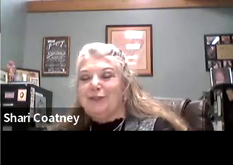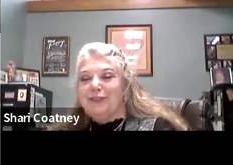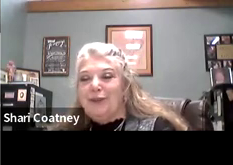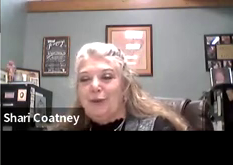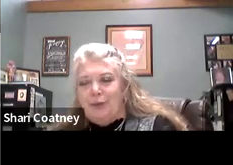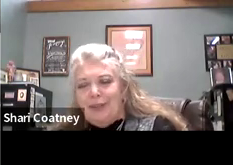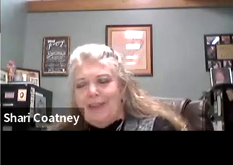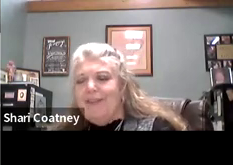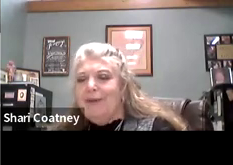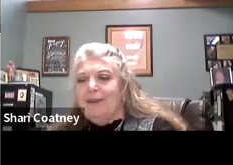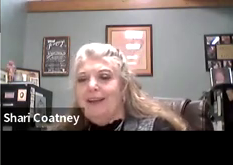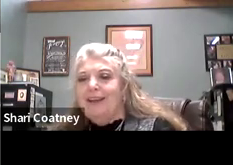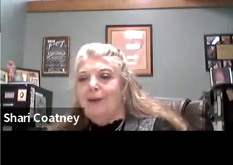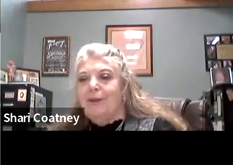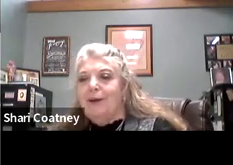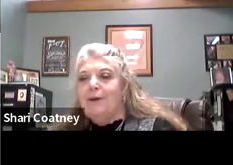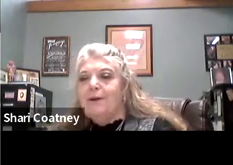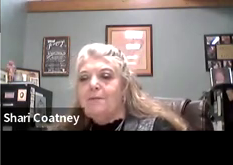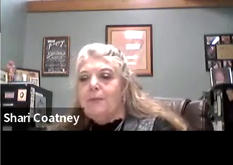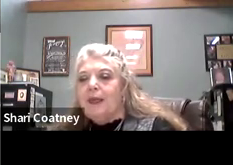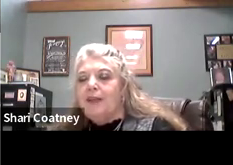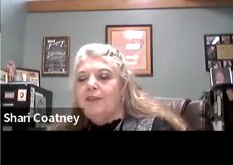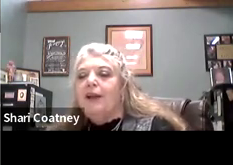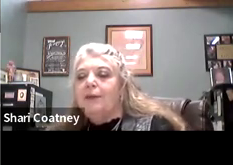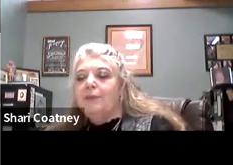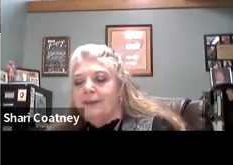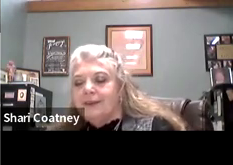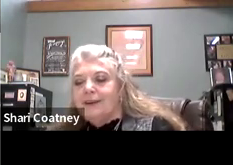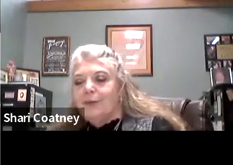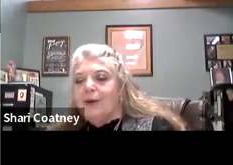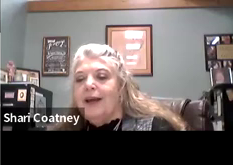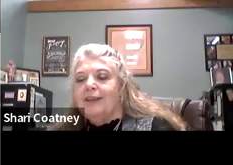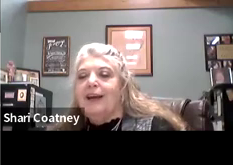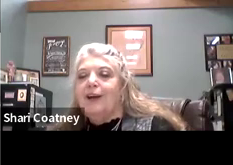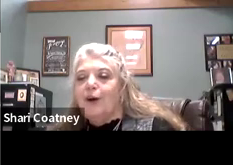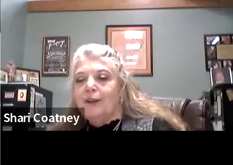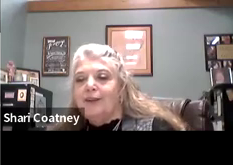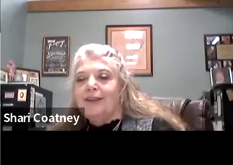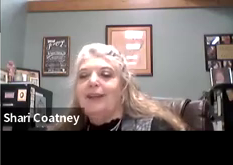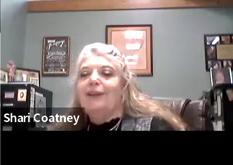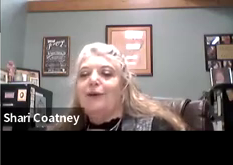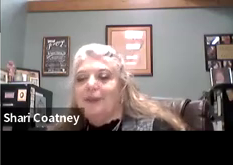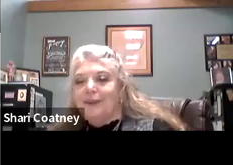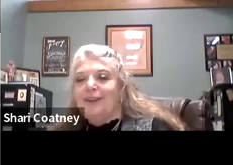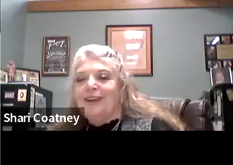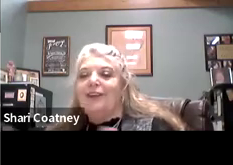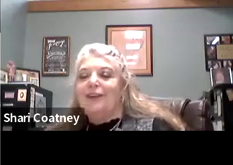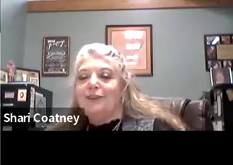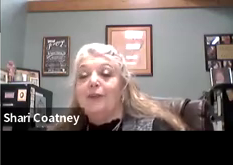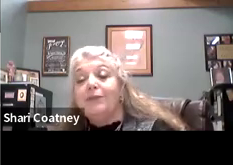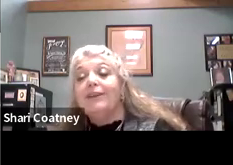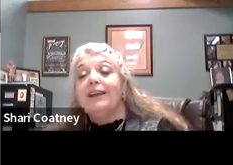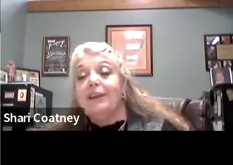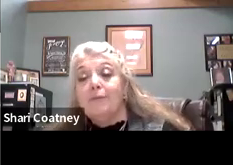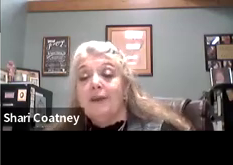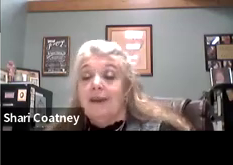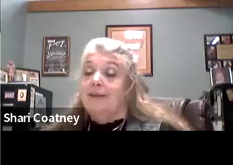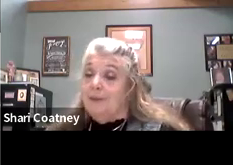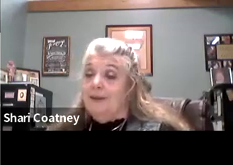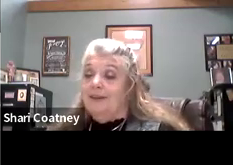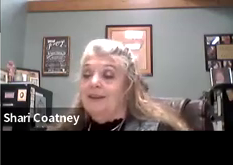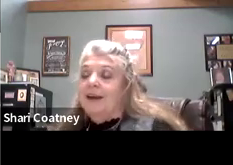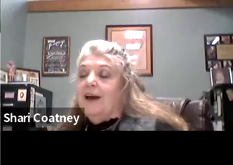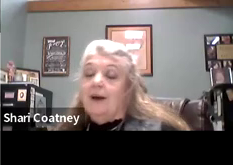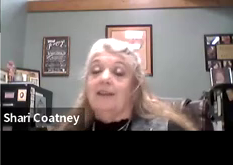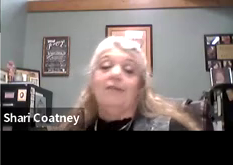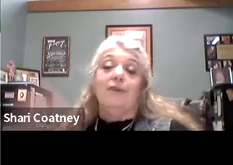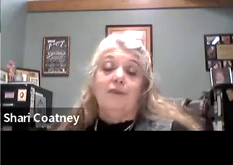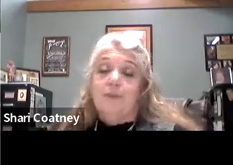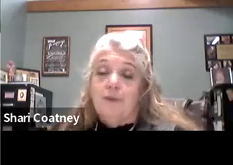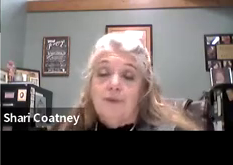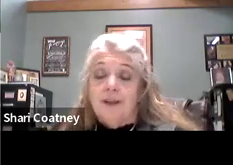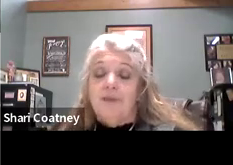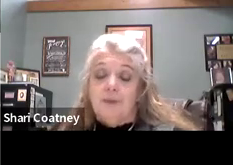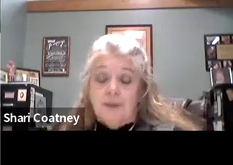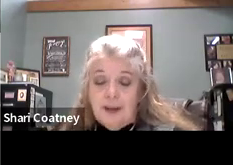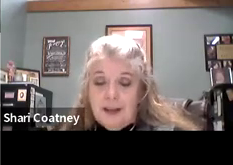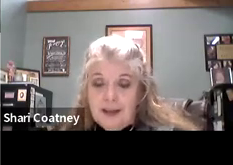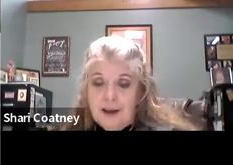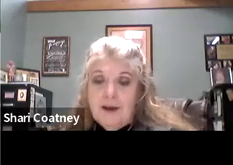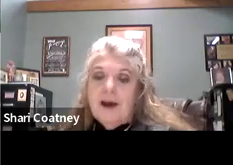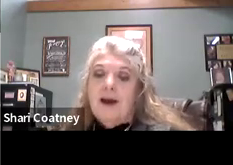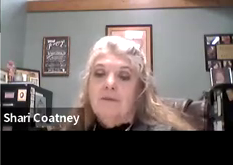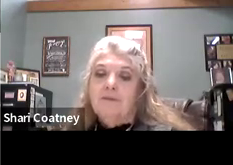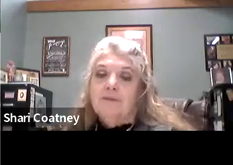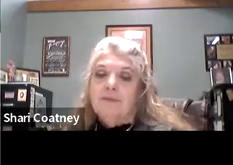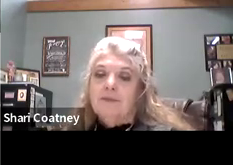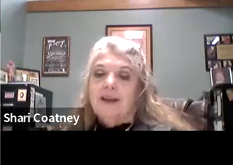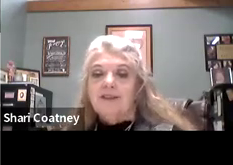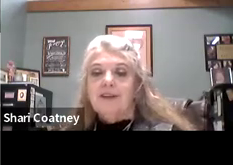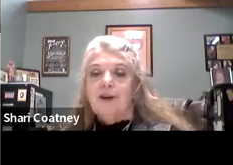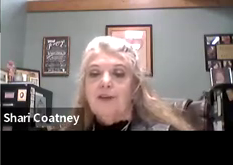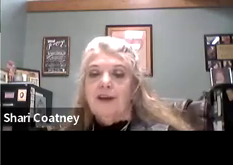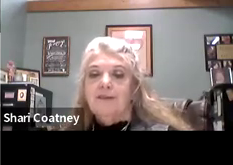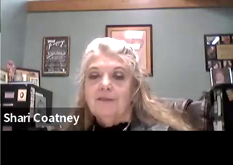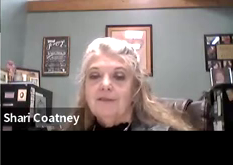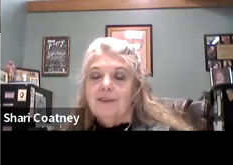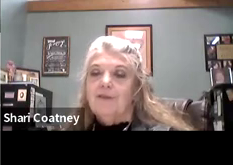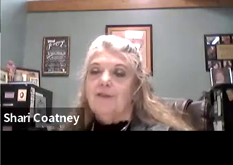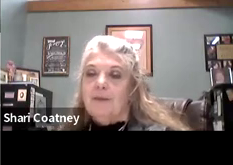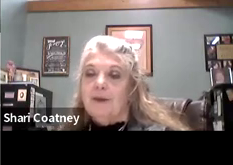They overprotect them where they are not allowing them to grow into adulthood.